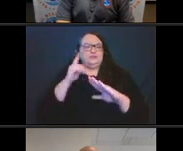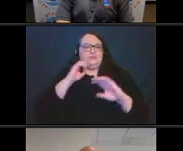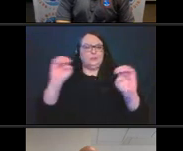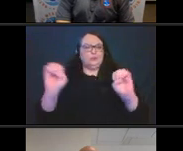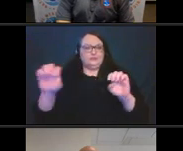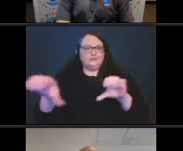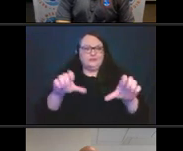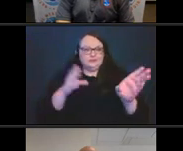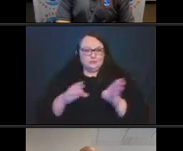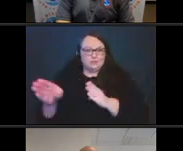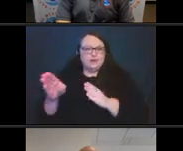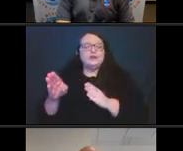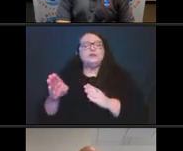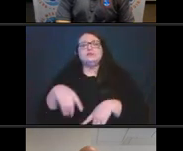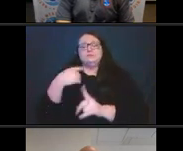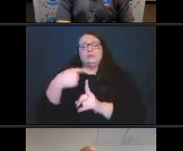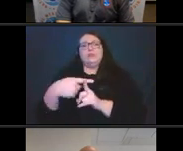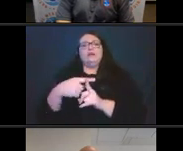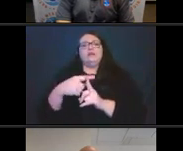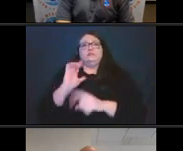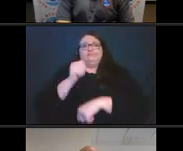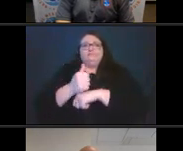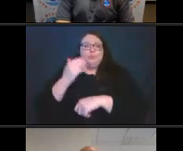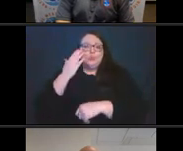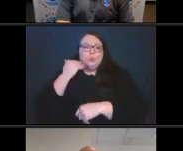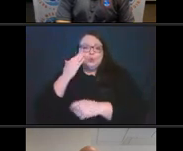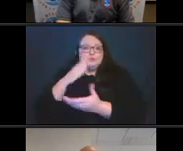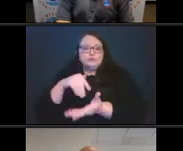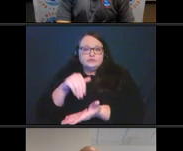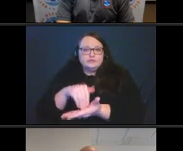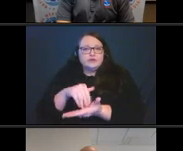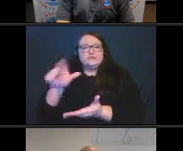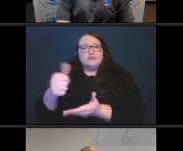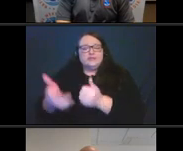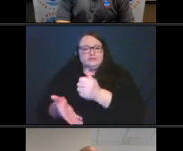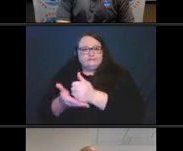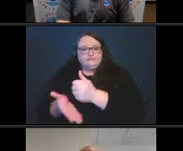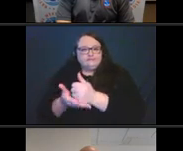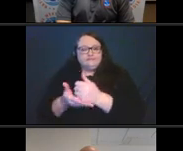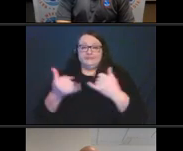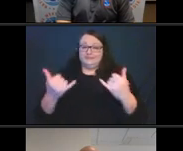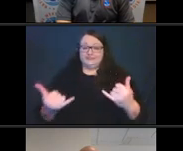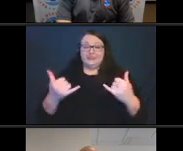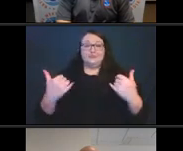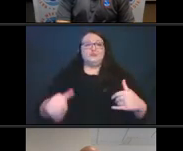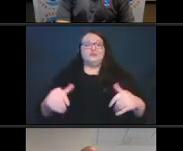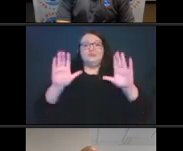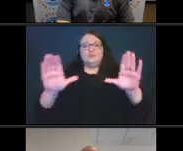the form of cooling centers and other assistance. So, today, we have a great webinar in store for